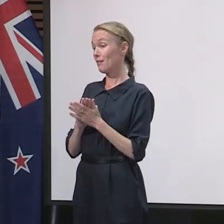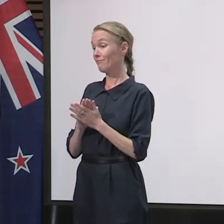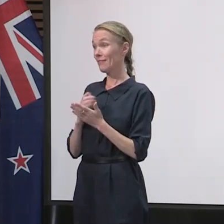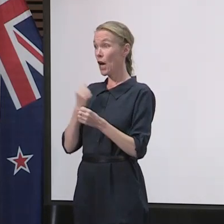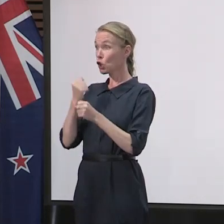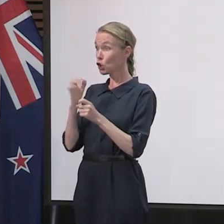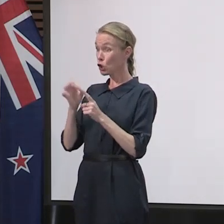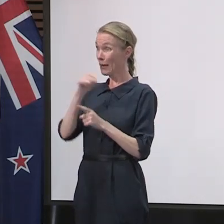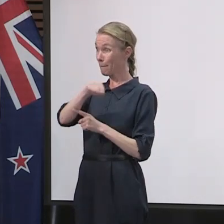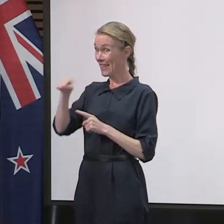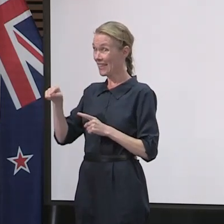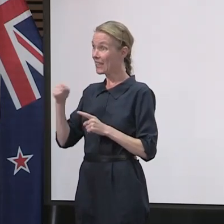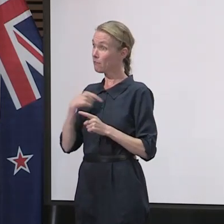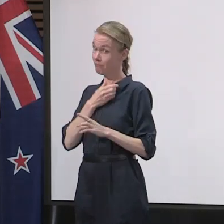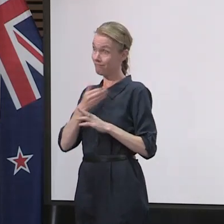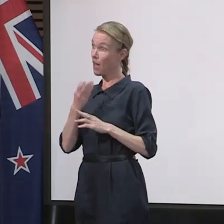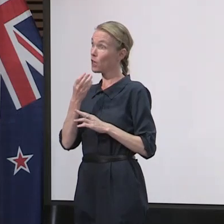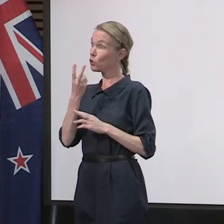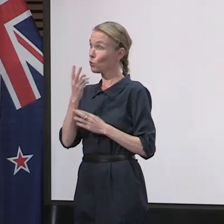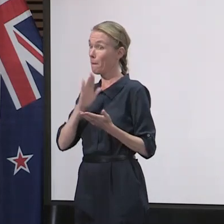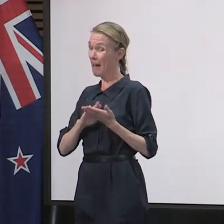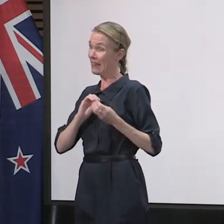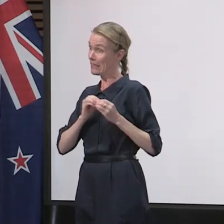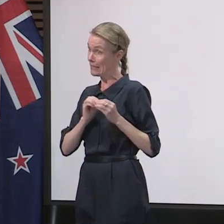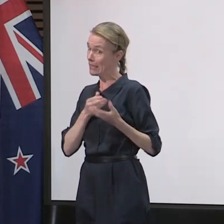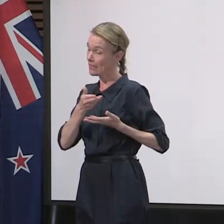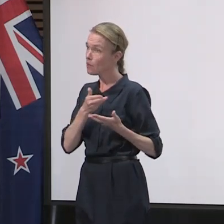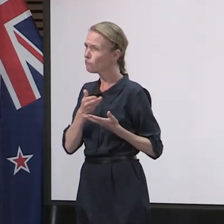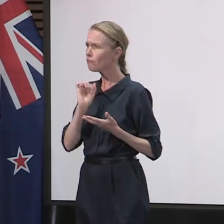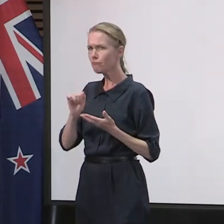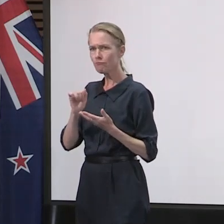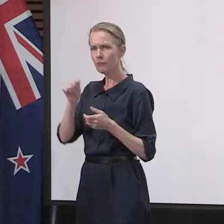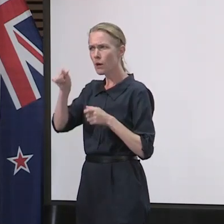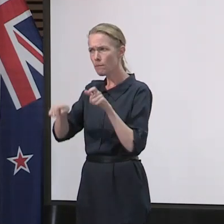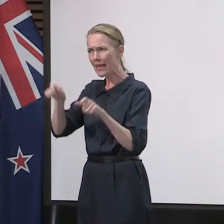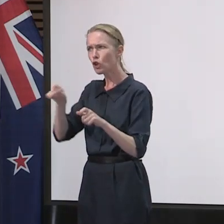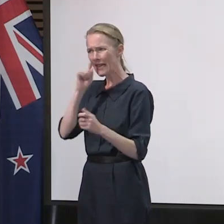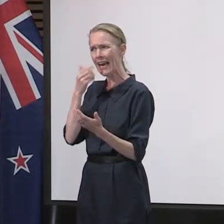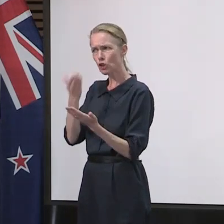that sustainable? We've been working with GP leaders